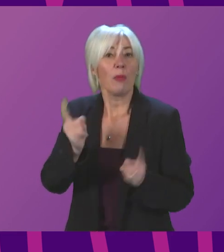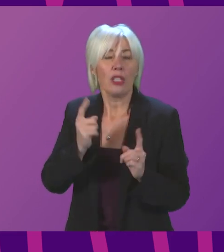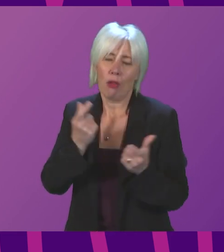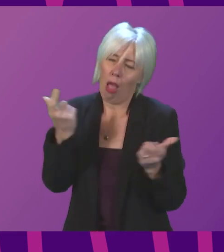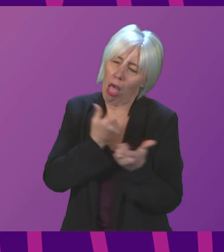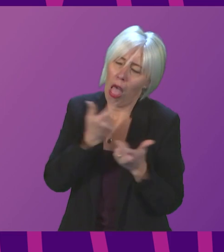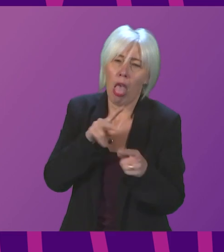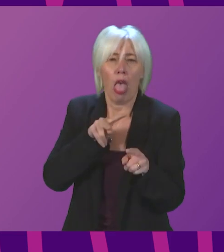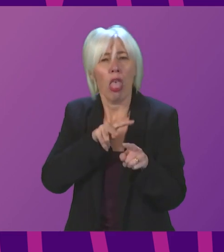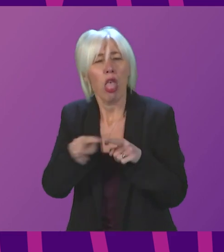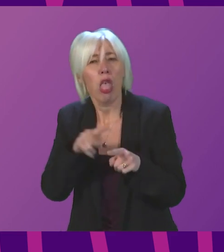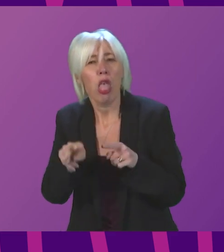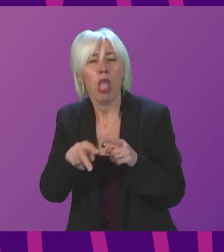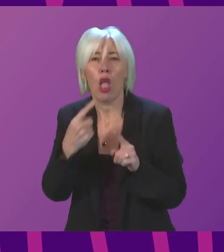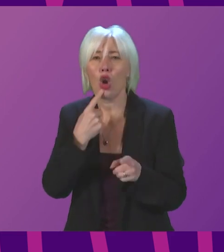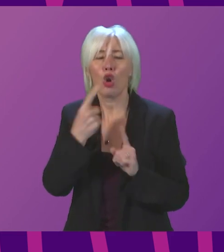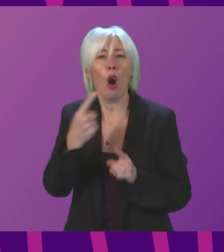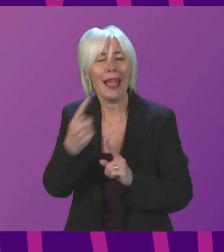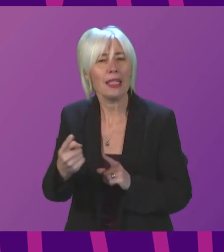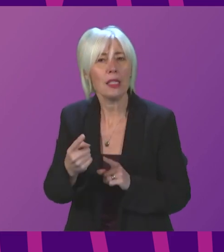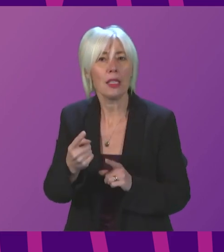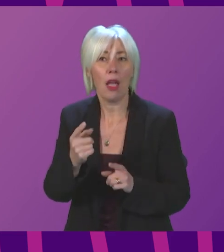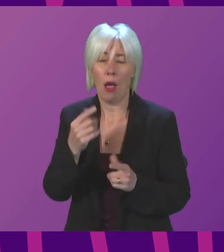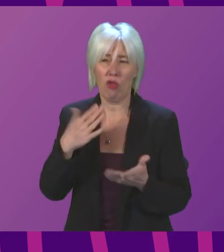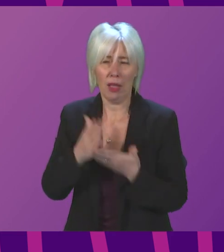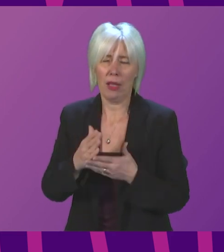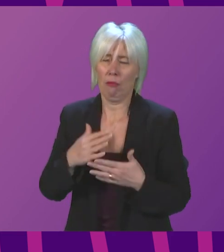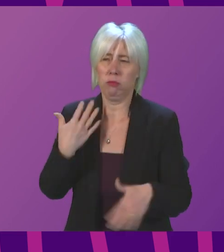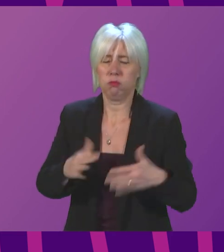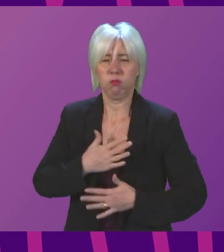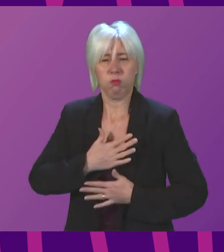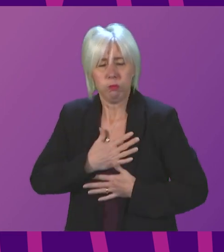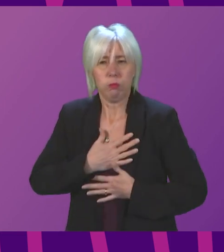a comment that has been so hurtful to people in the North Sea oil and gas sector. Now,